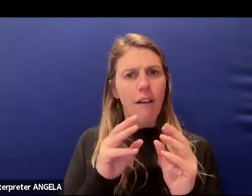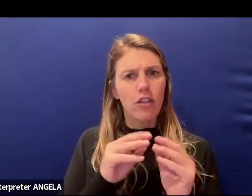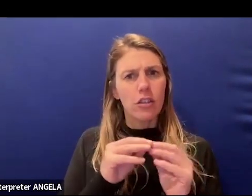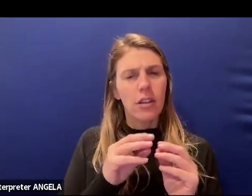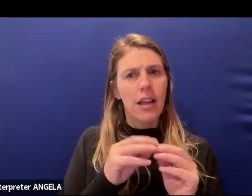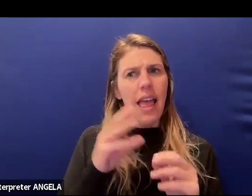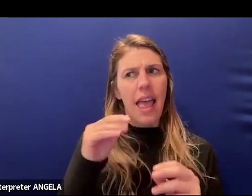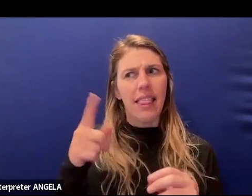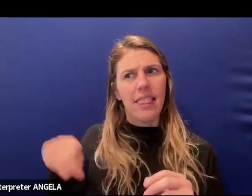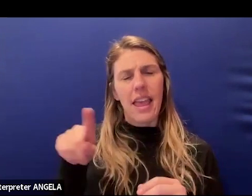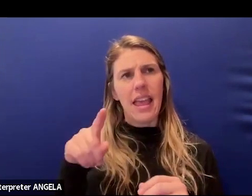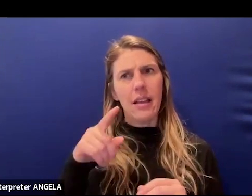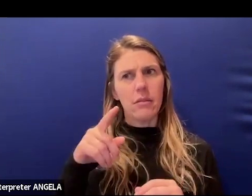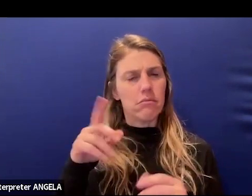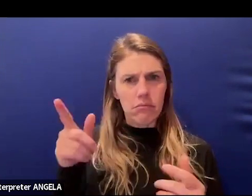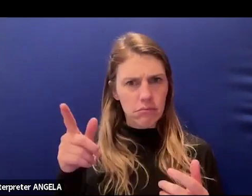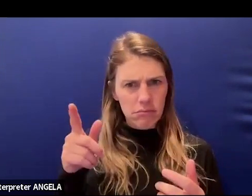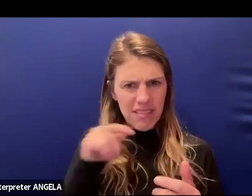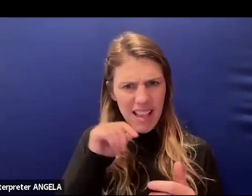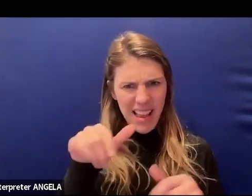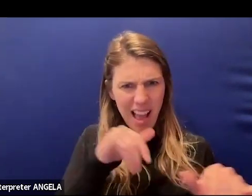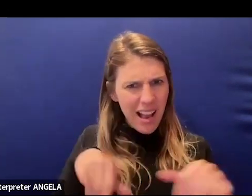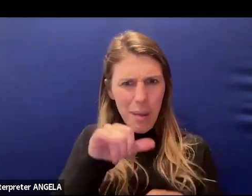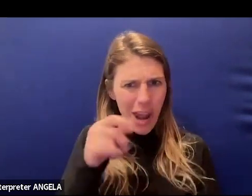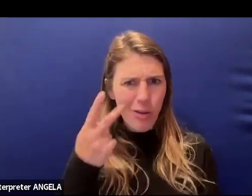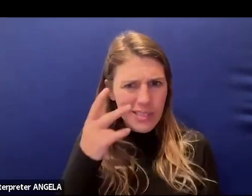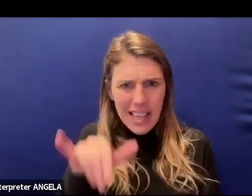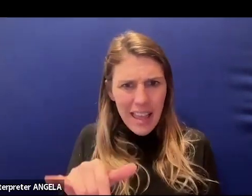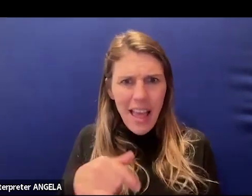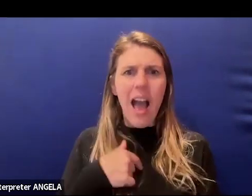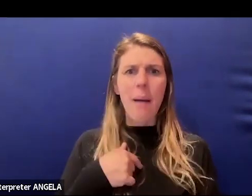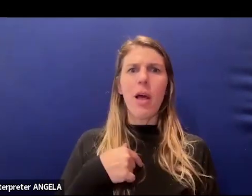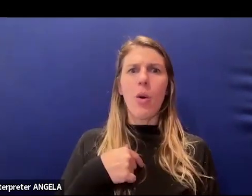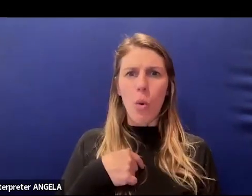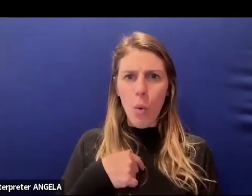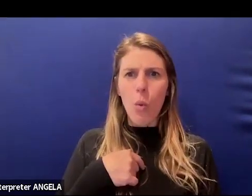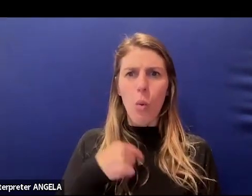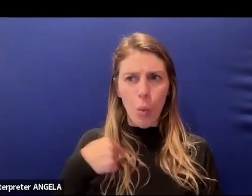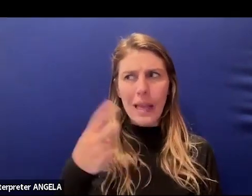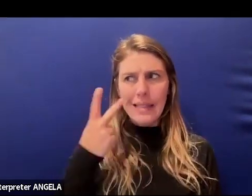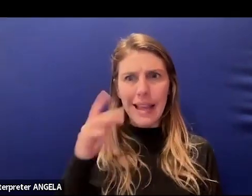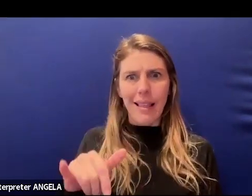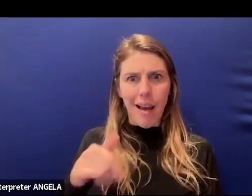It was an interdisciplinary group that I was sitting in, and folks said, "No, that's not common. I don't see that." I said, "Oh, that is something we see.